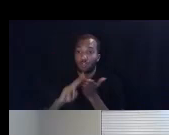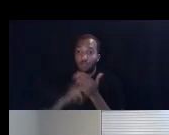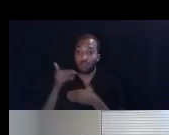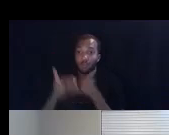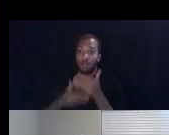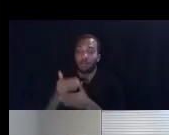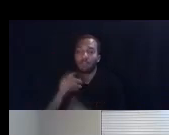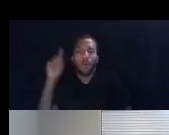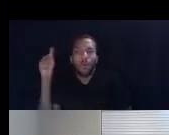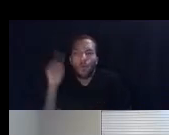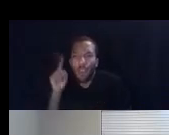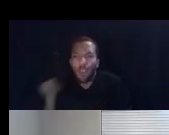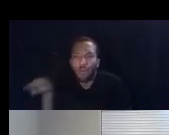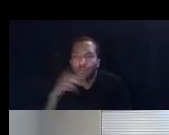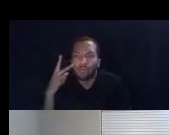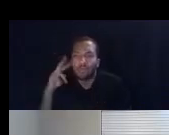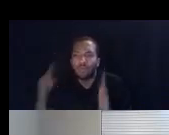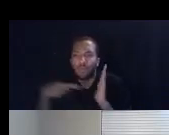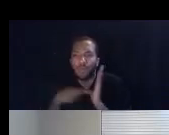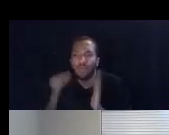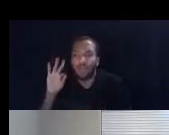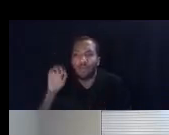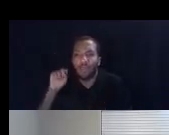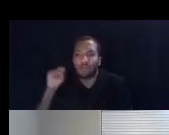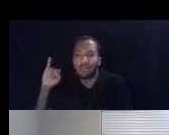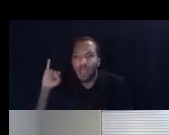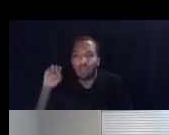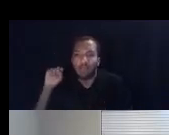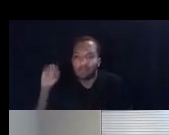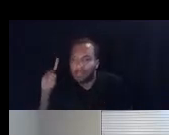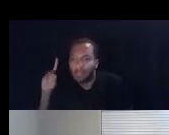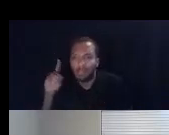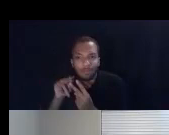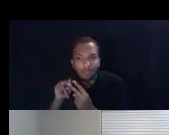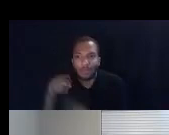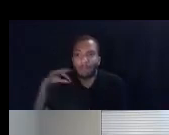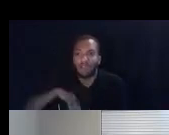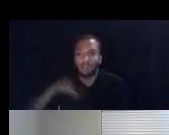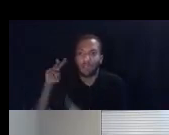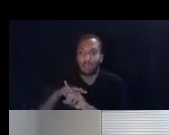where do you see the role of SSI or SSD benefits, application assistance,